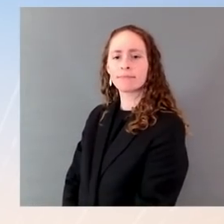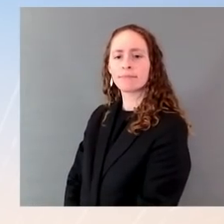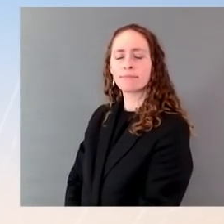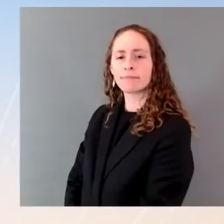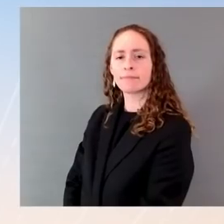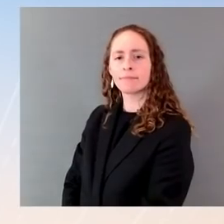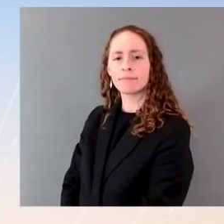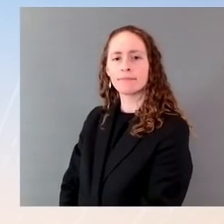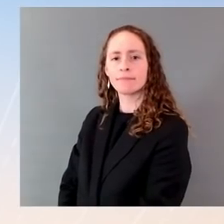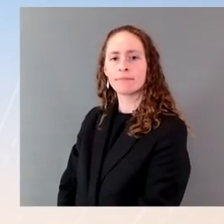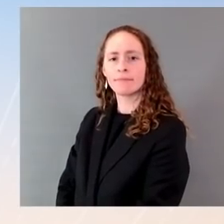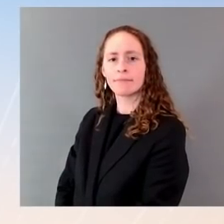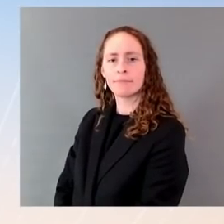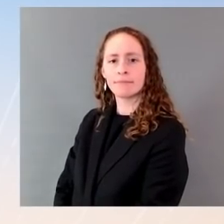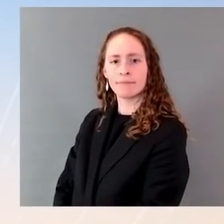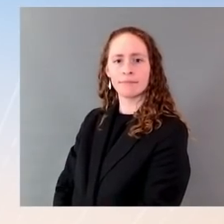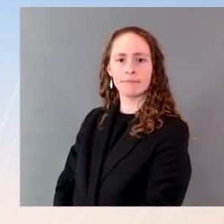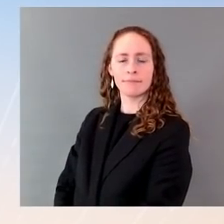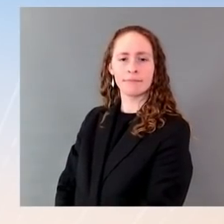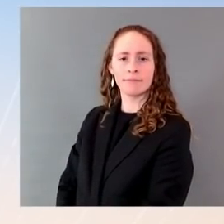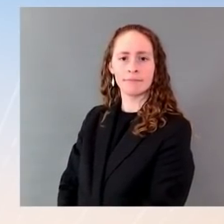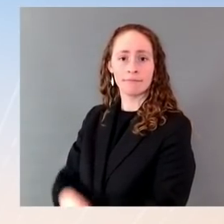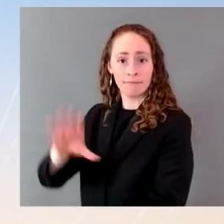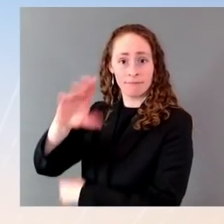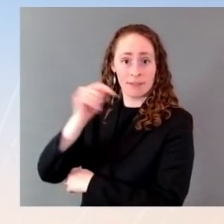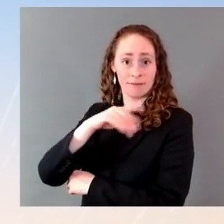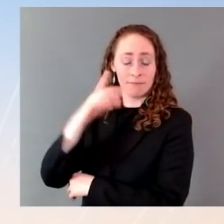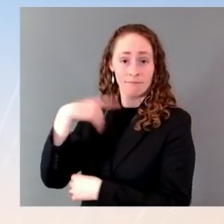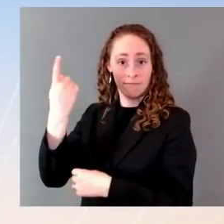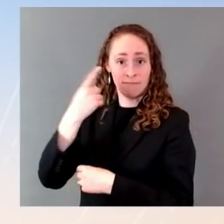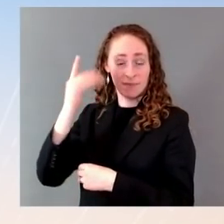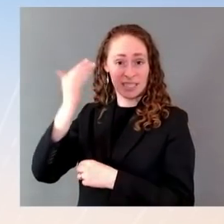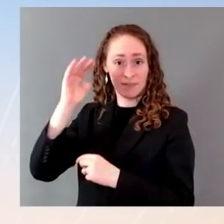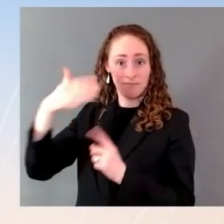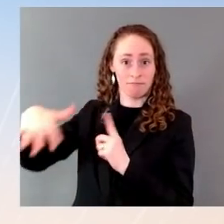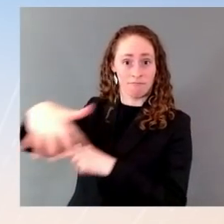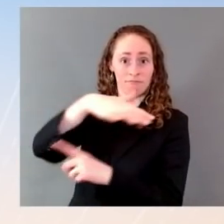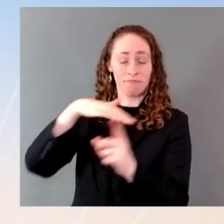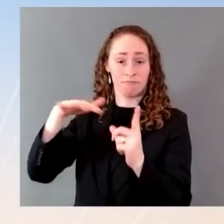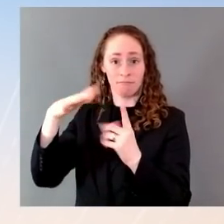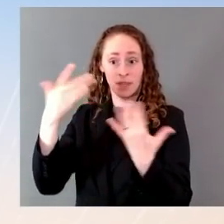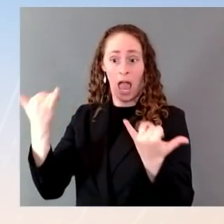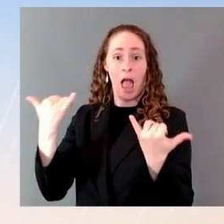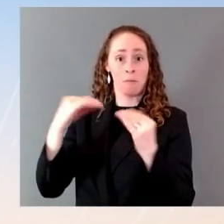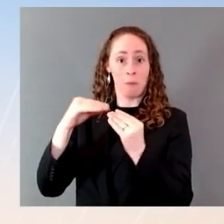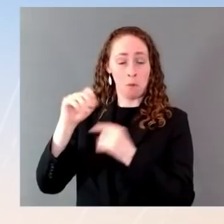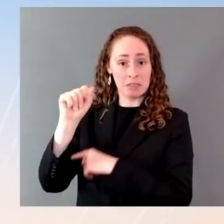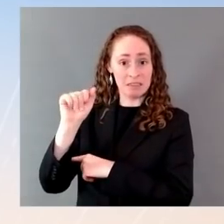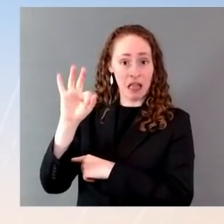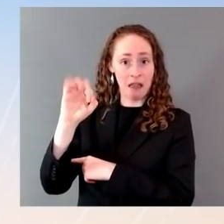Mr. Sullivan: So, all I will say is that the ultimate metric for whether the world is safer